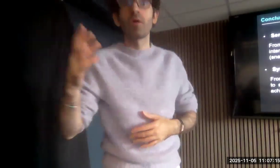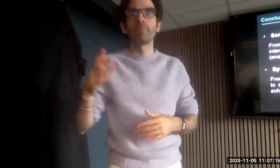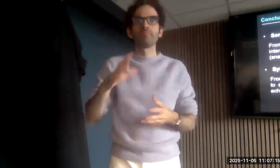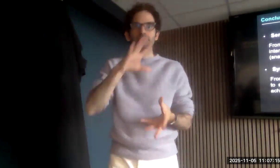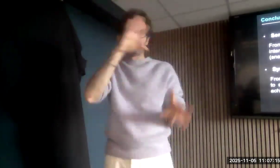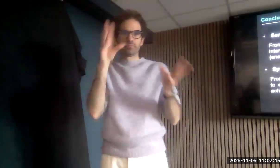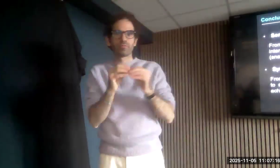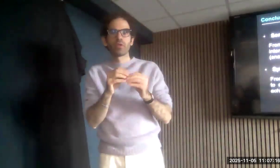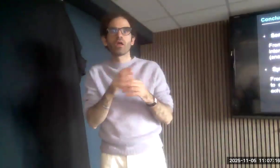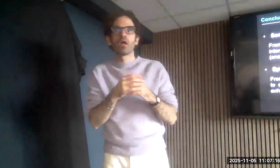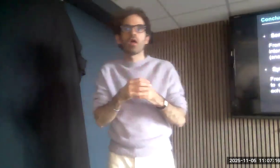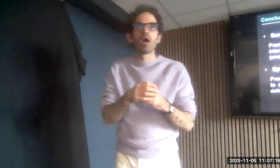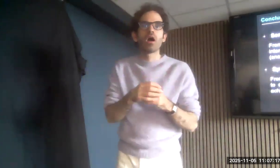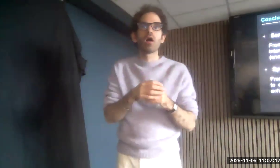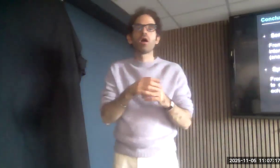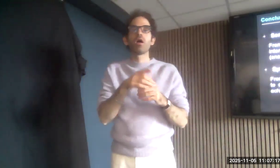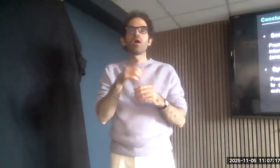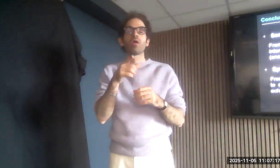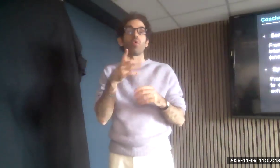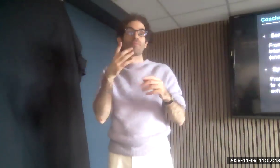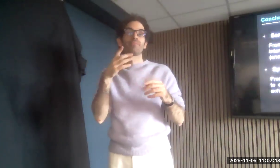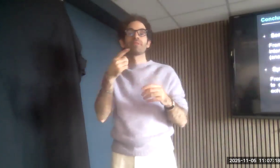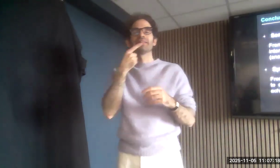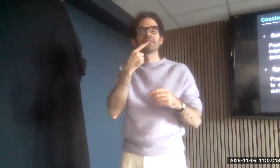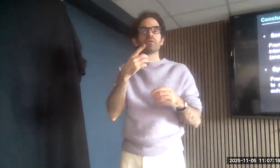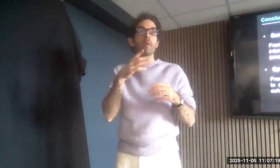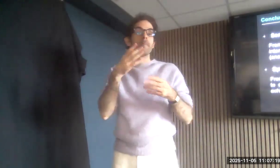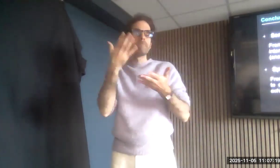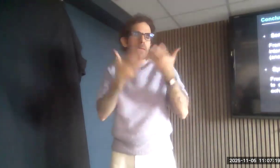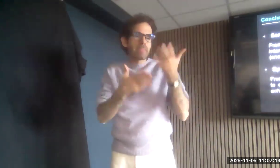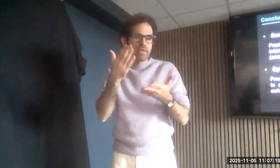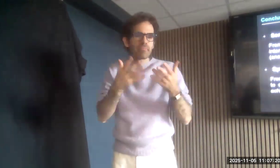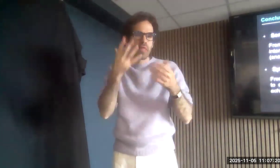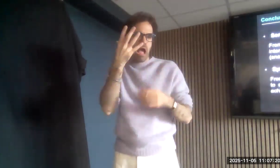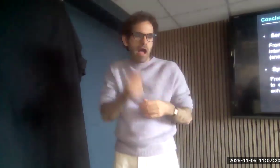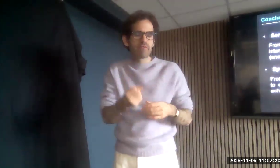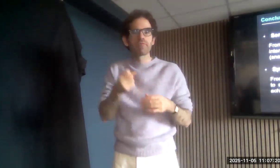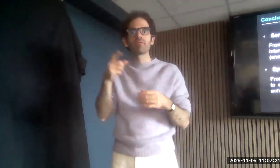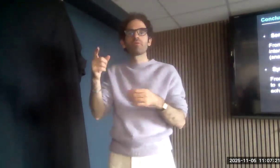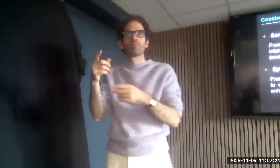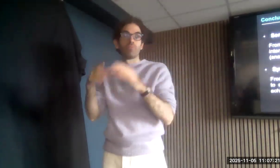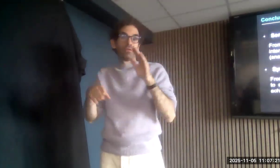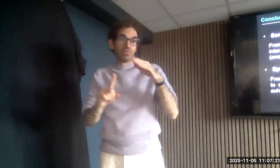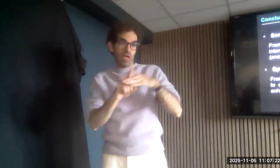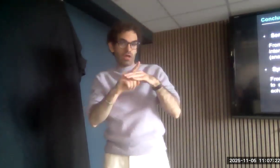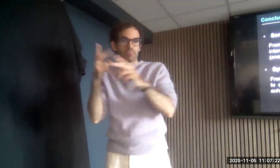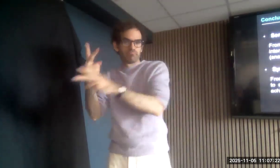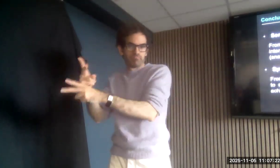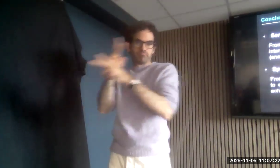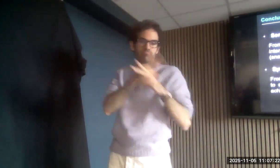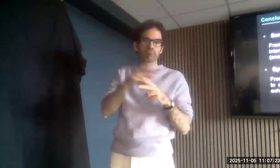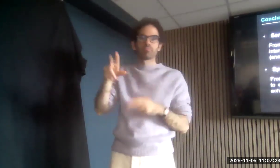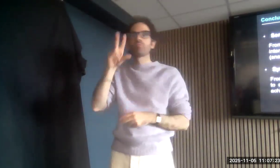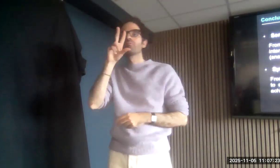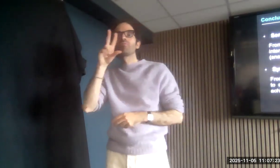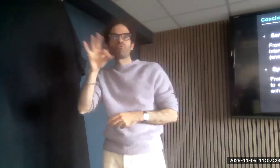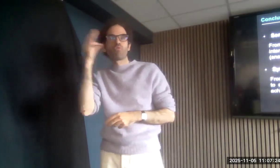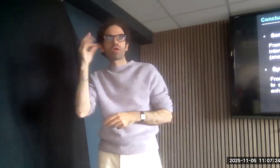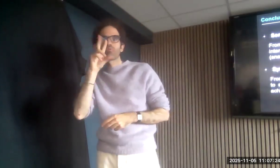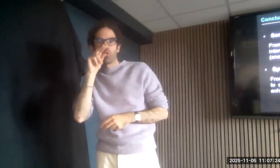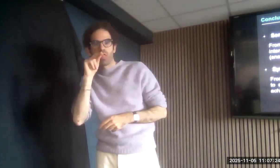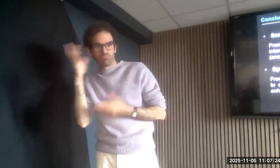So, in conclusion,